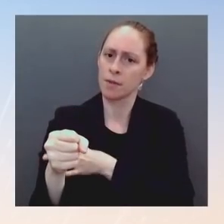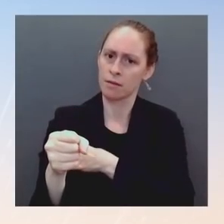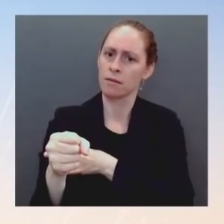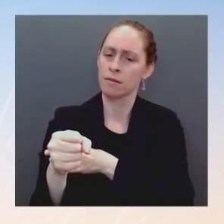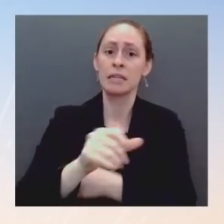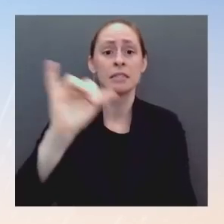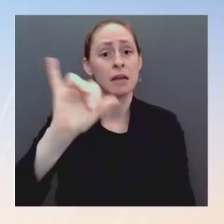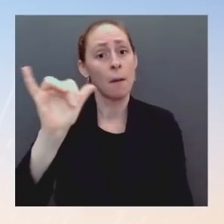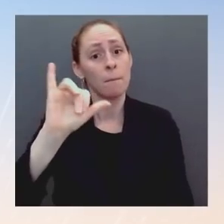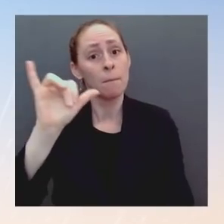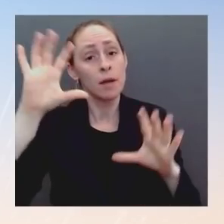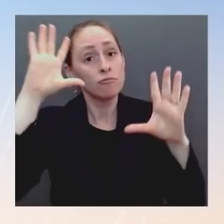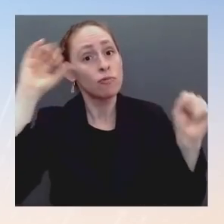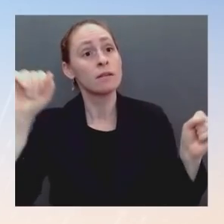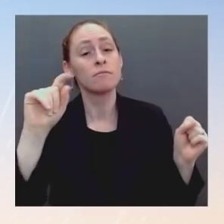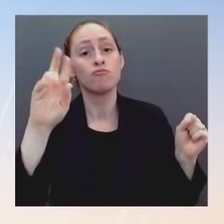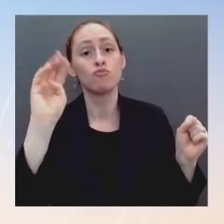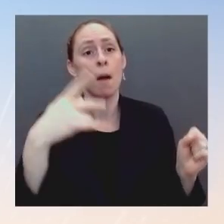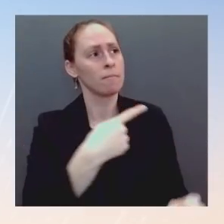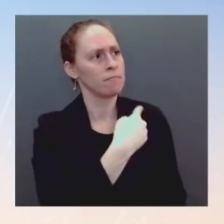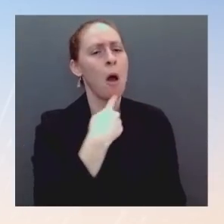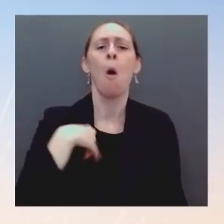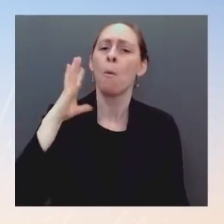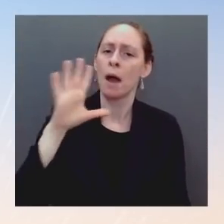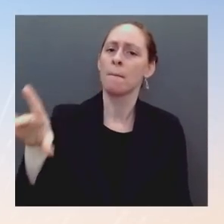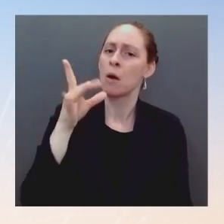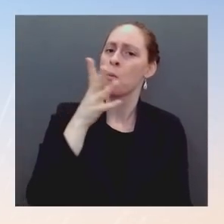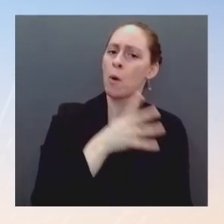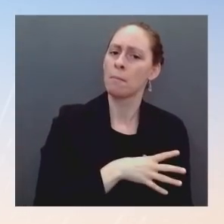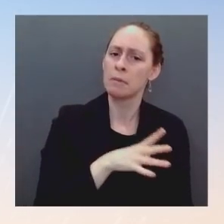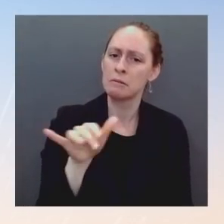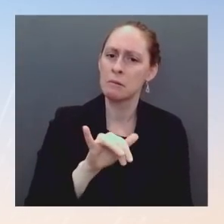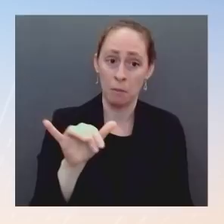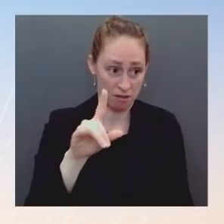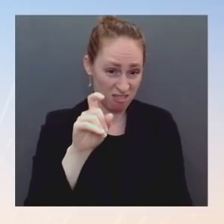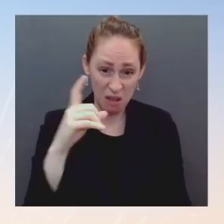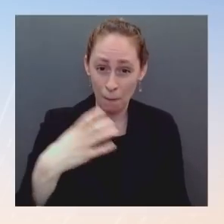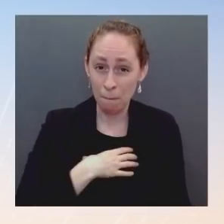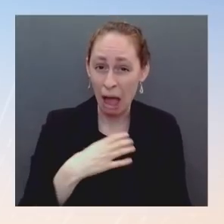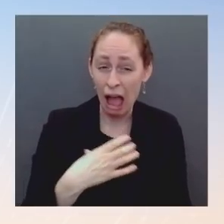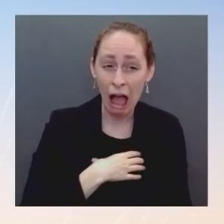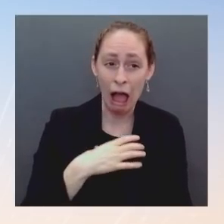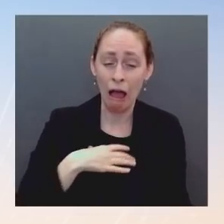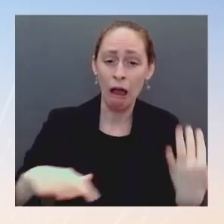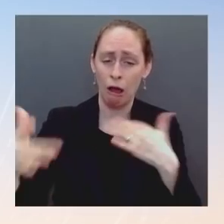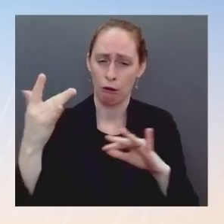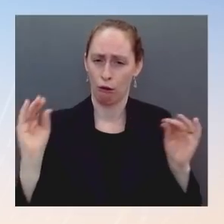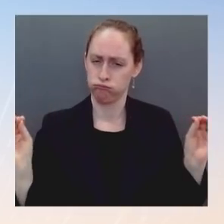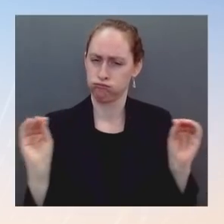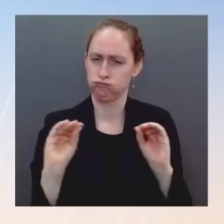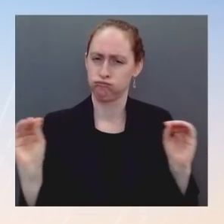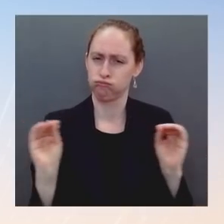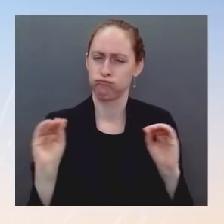But the President's commitment is to deliver on the promise he made to the country. But he has -- there's no question in his mind